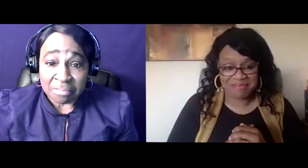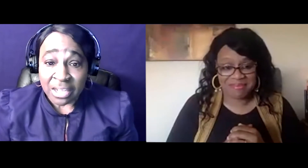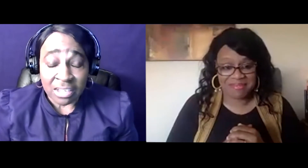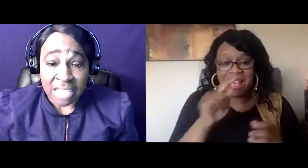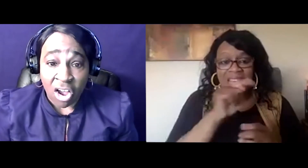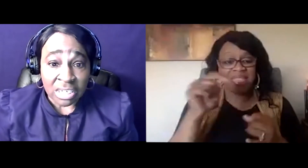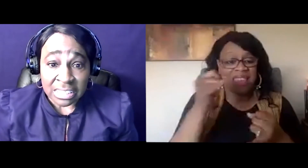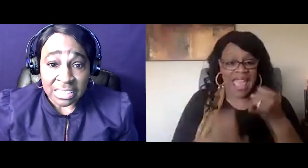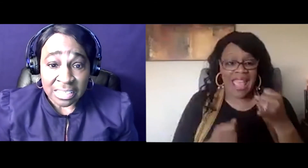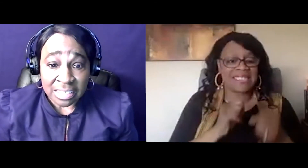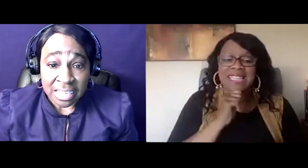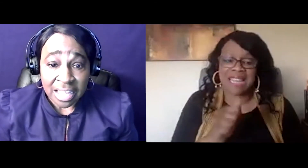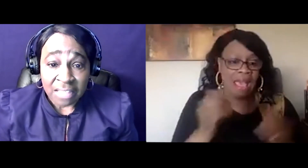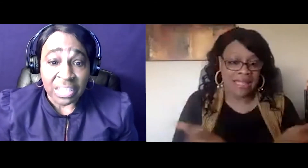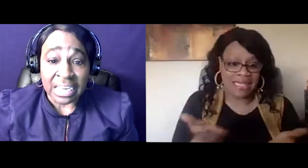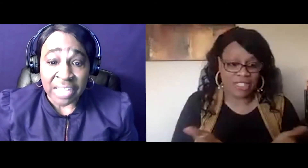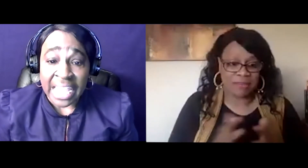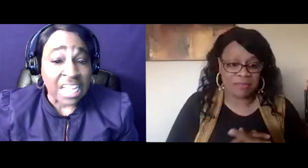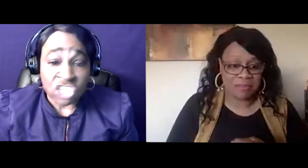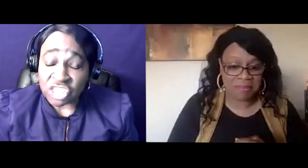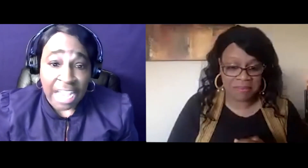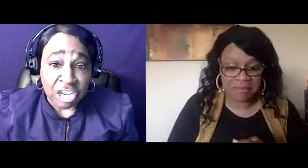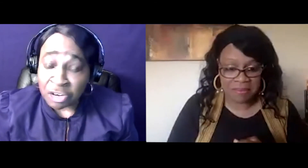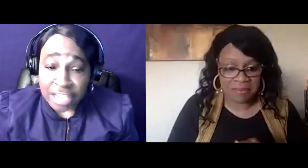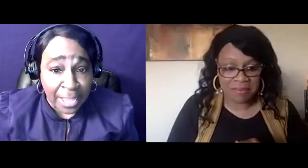because the end is not here yet.